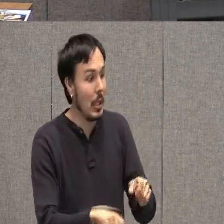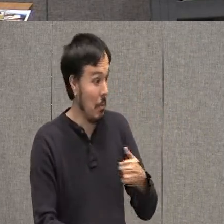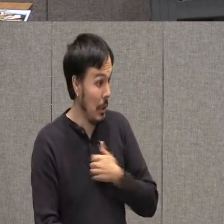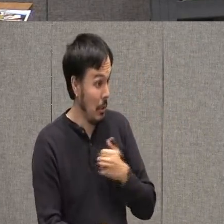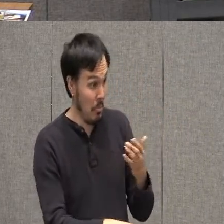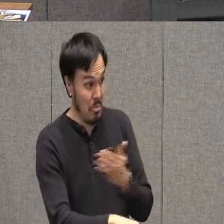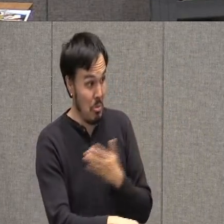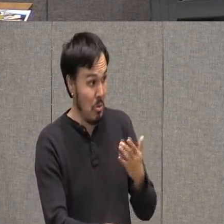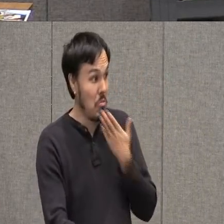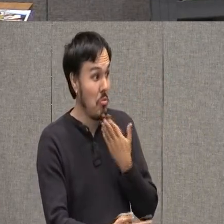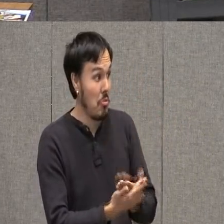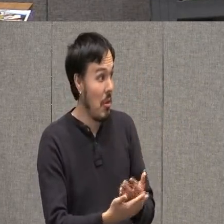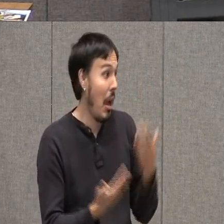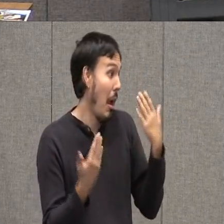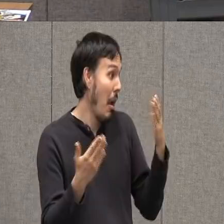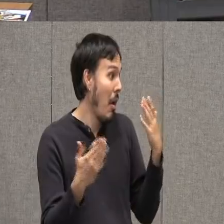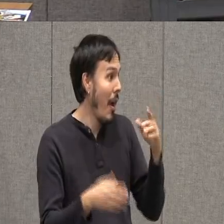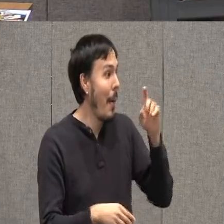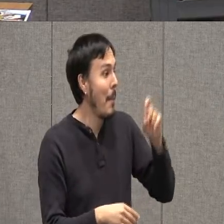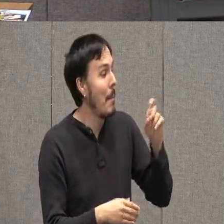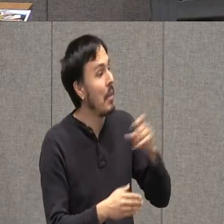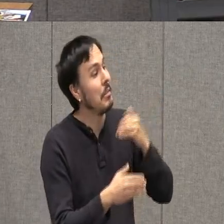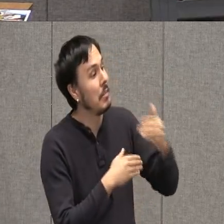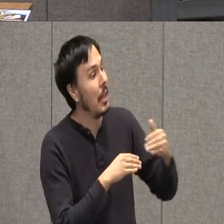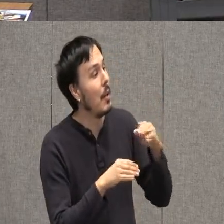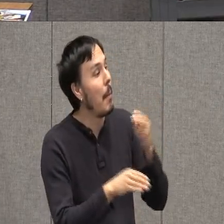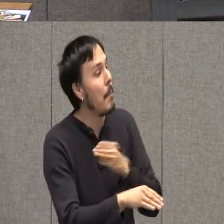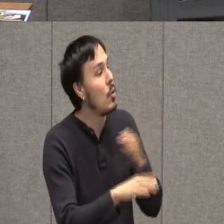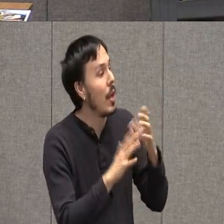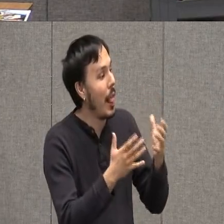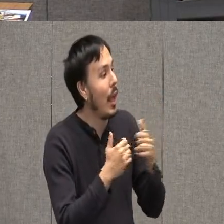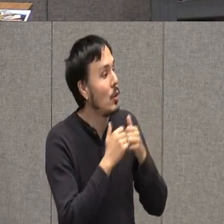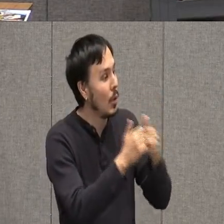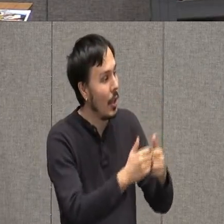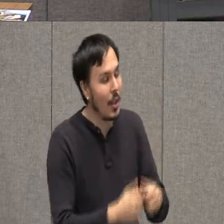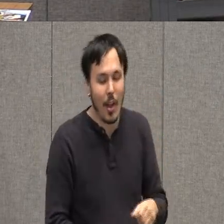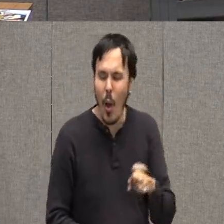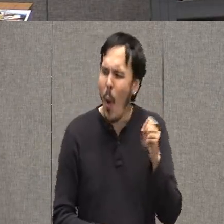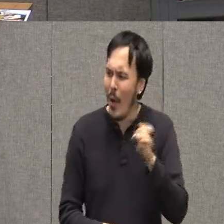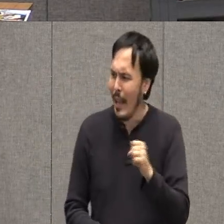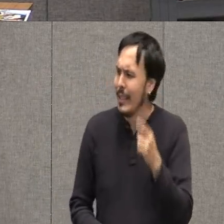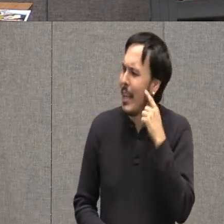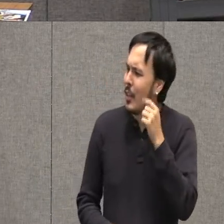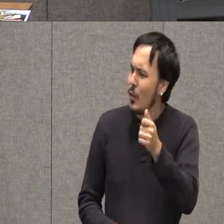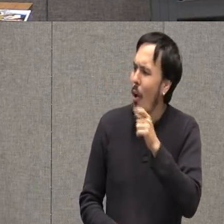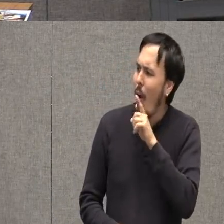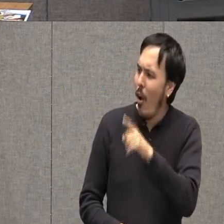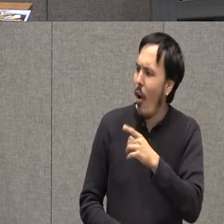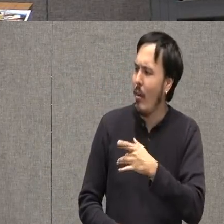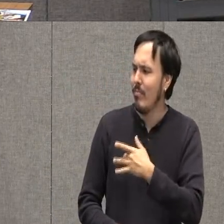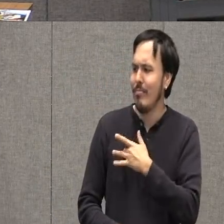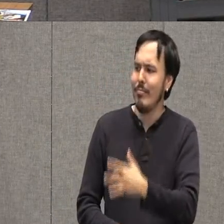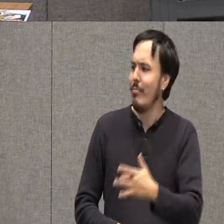so you'll have to give me a music class next. Oh, yeah! And see, I think Ms. Potter is a natural musician. Okay, so here we go.